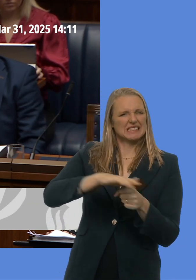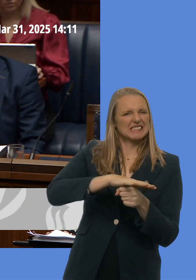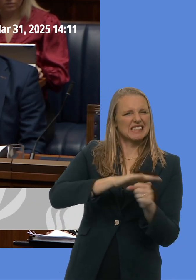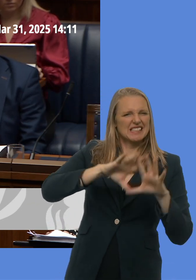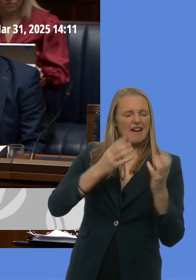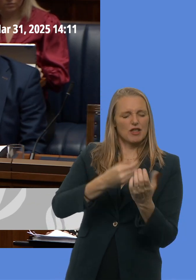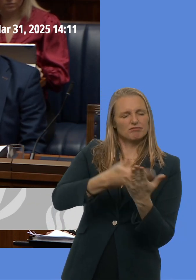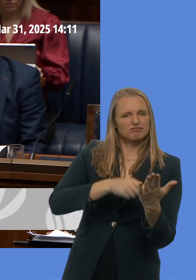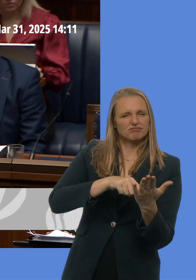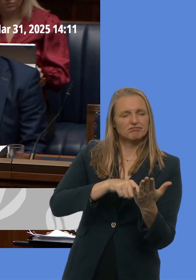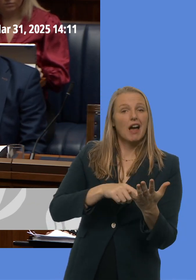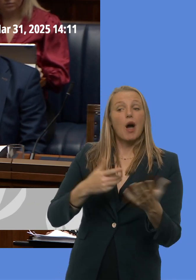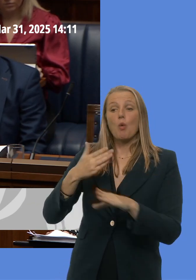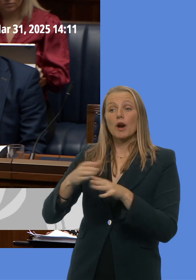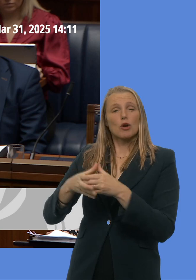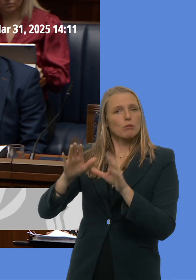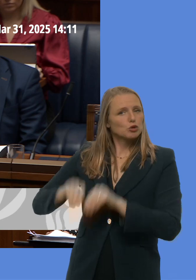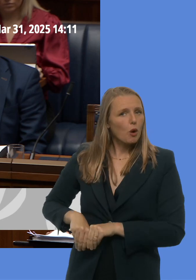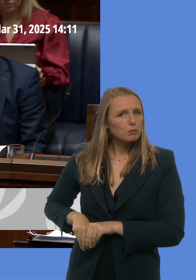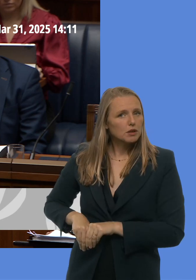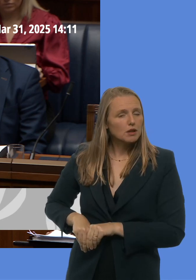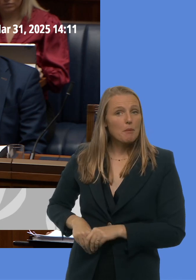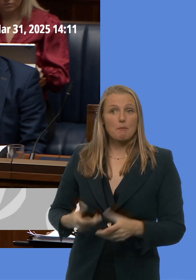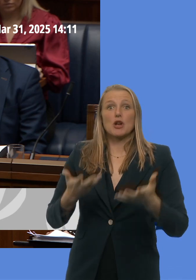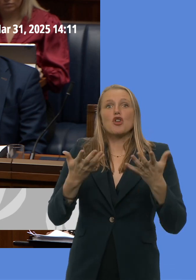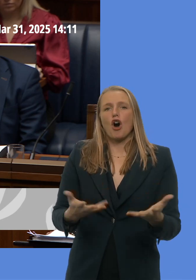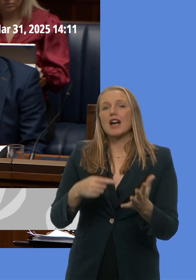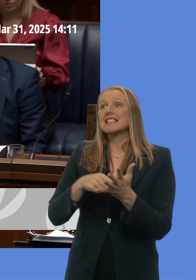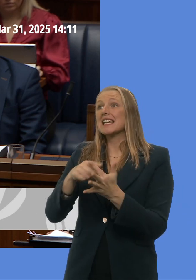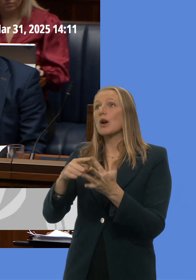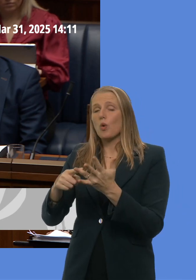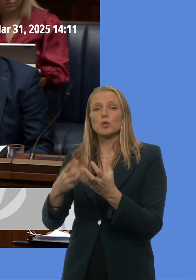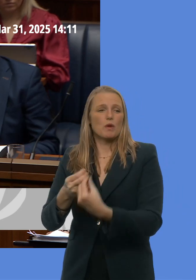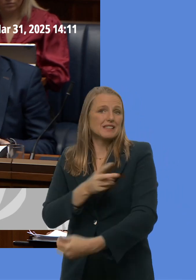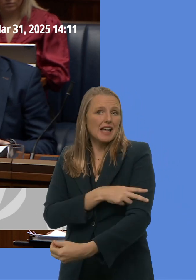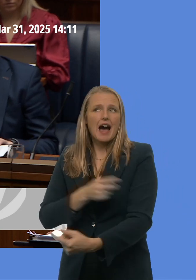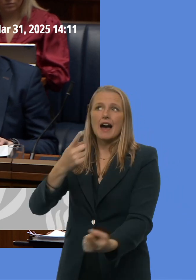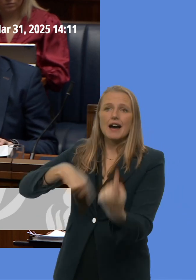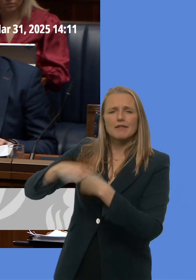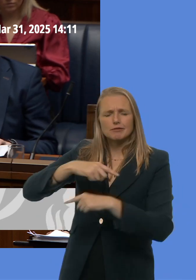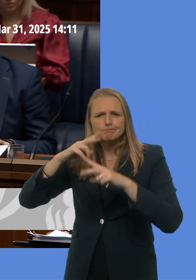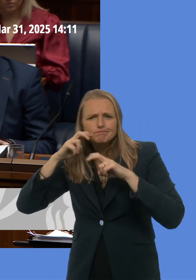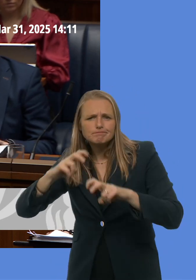TEO officials are reviewing this assessment alongside other developments and will provide us with advice on next steps.